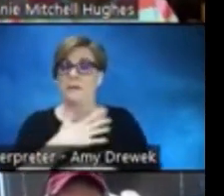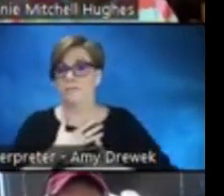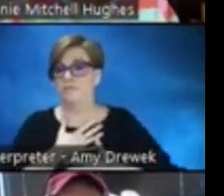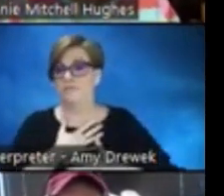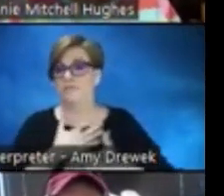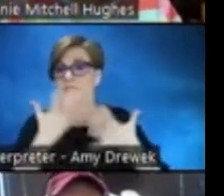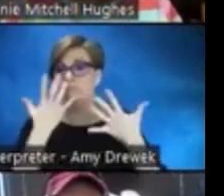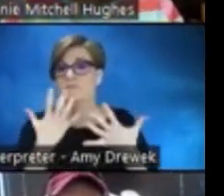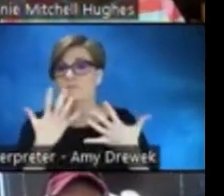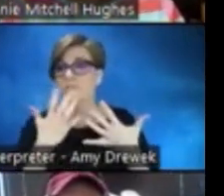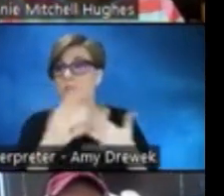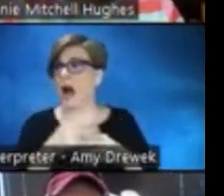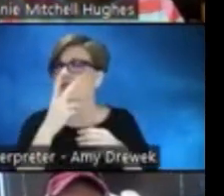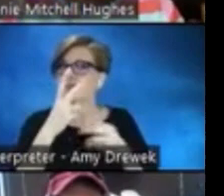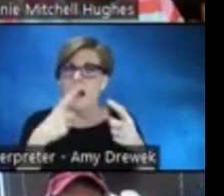ANNOUNCED, I SAW IT A TWITTER.